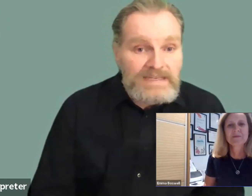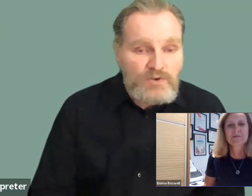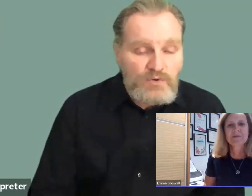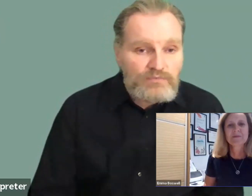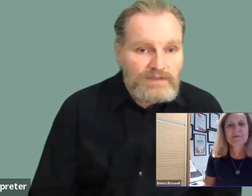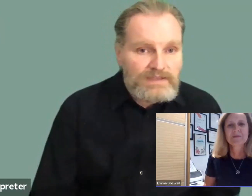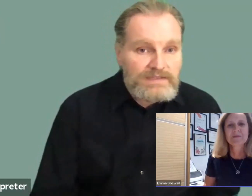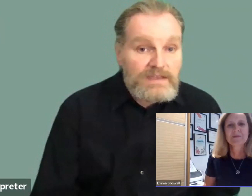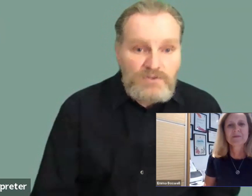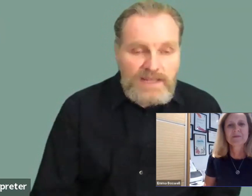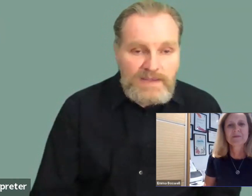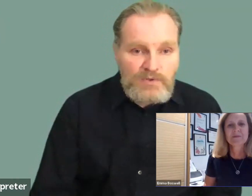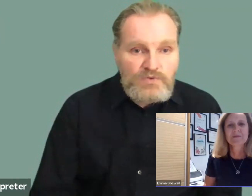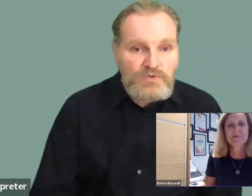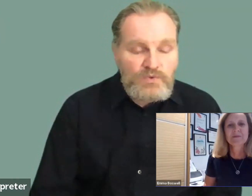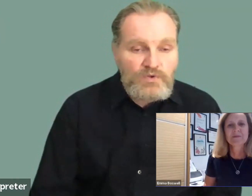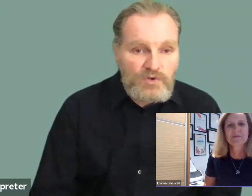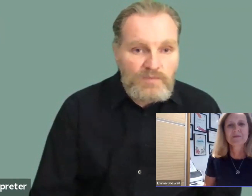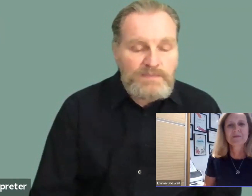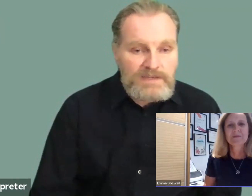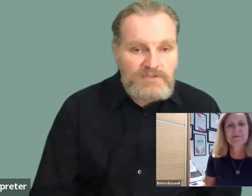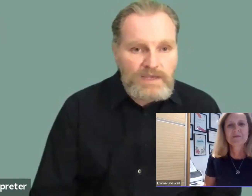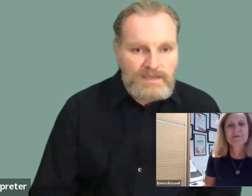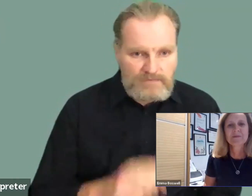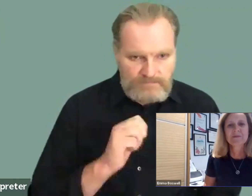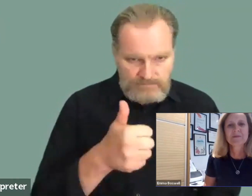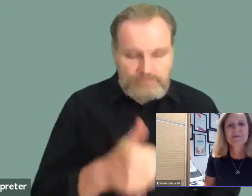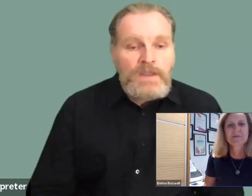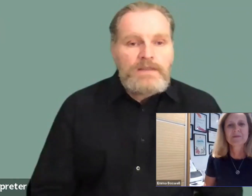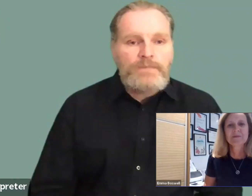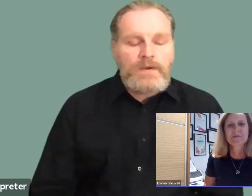that is your right to enable you to do your job as best you can.